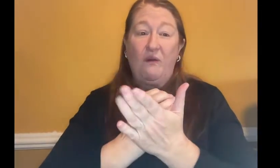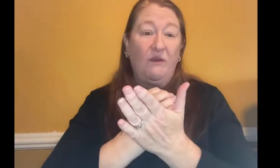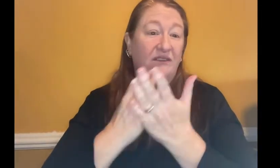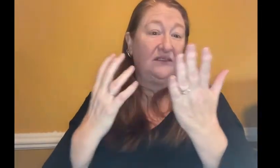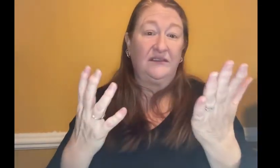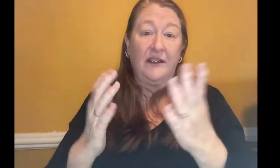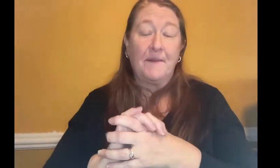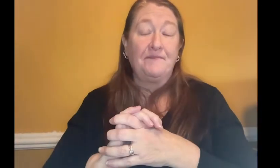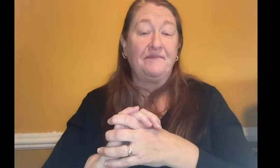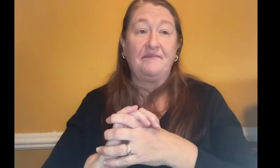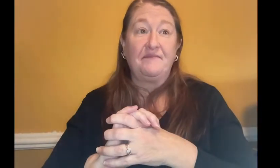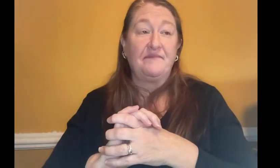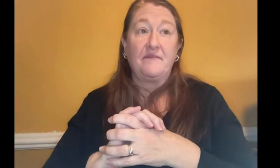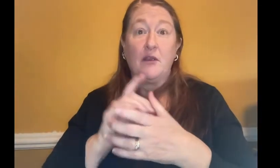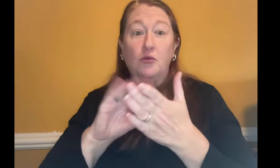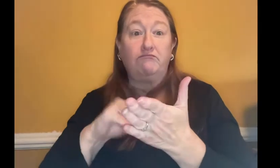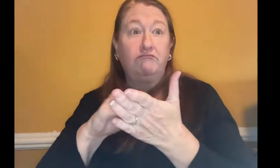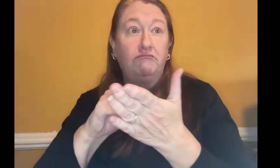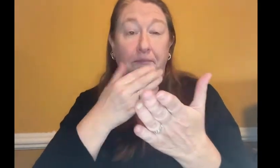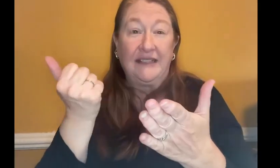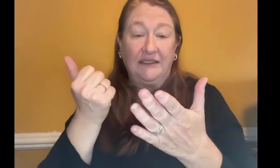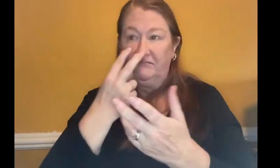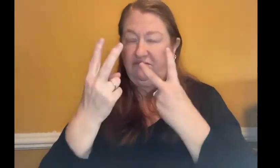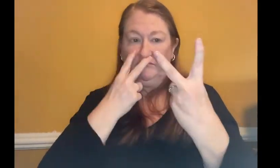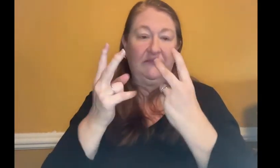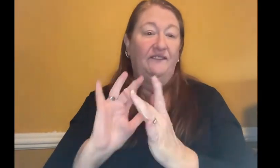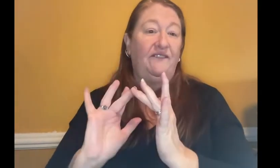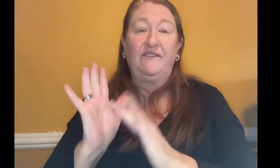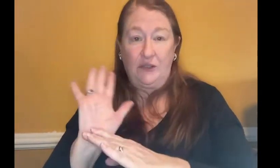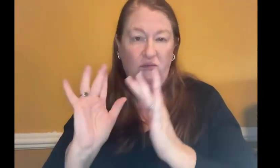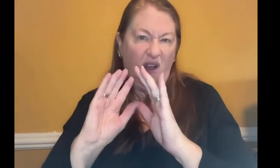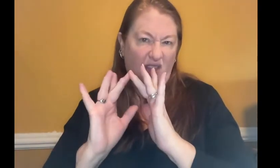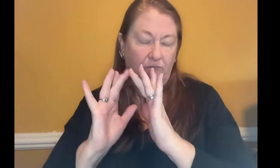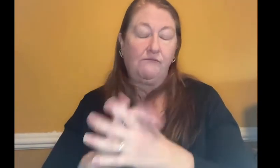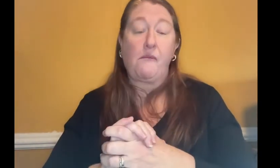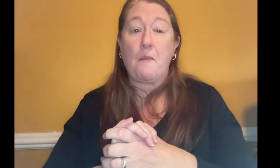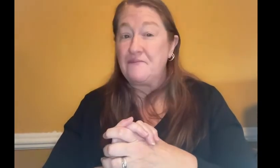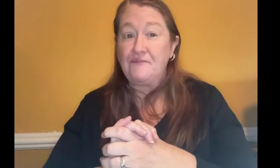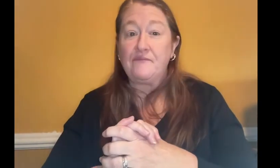Students learn best from videos in an online class.